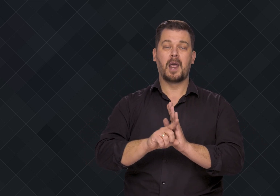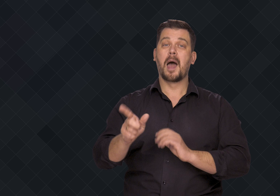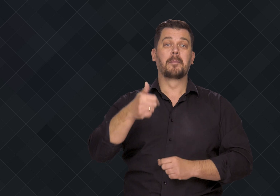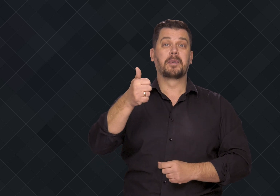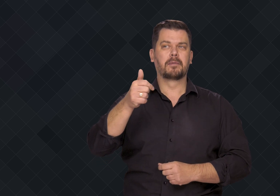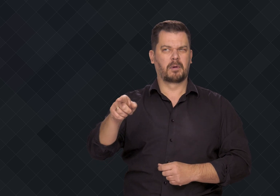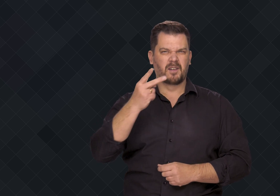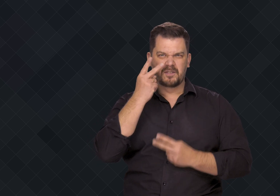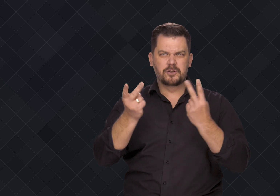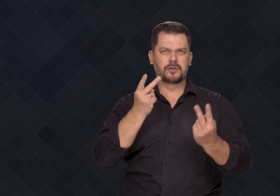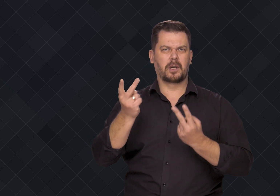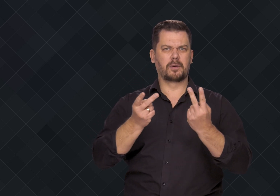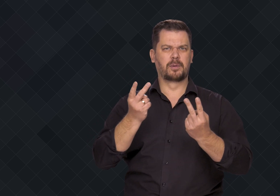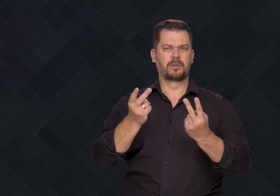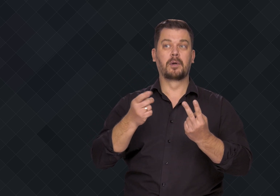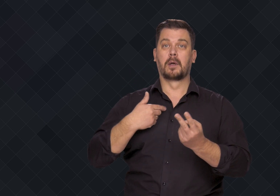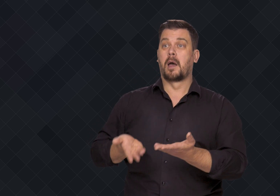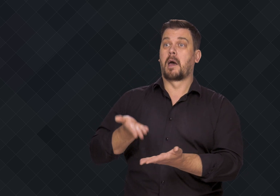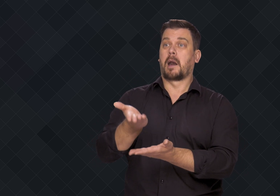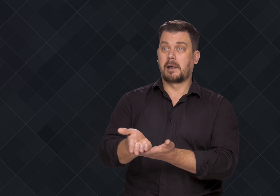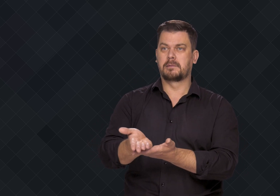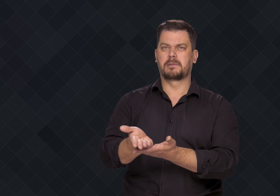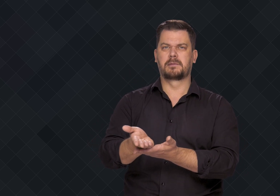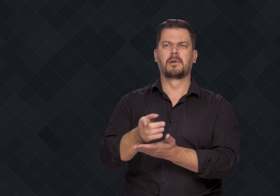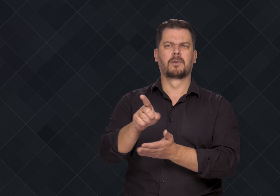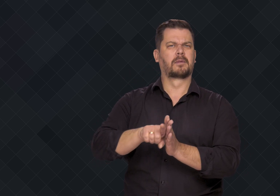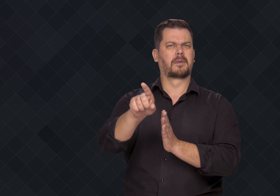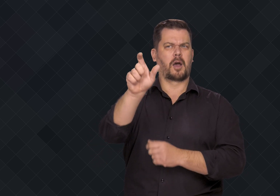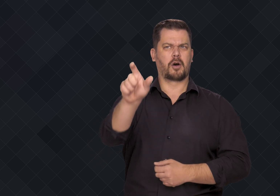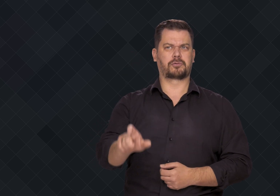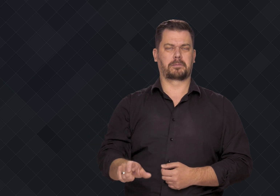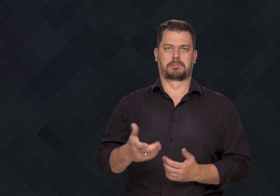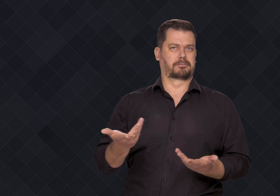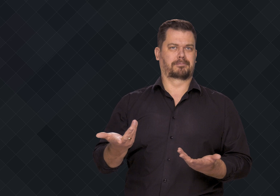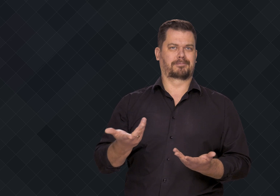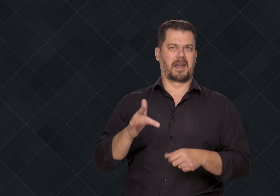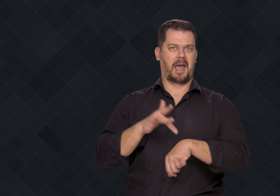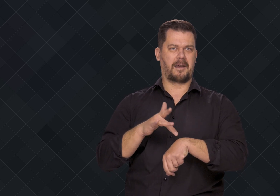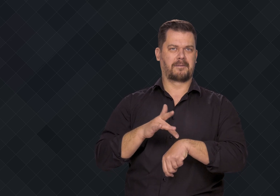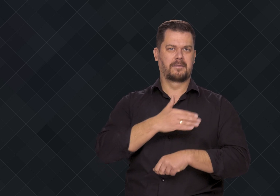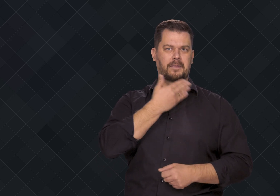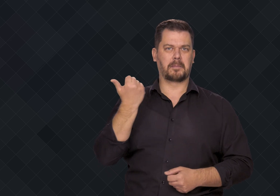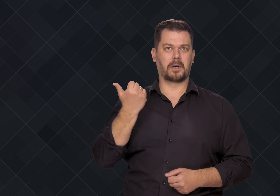Above all, however, they saw that some of their recommendations, which they give to patients, are not only ineffective